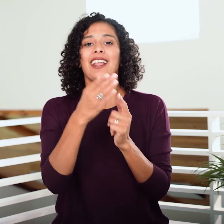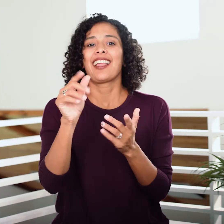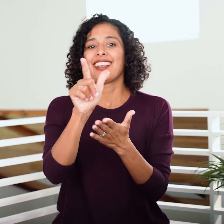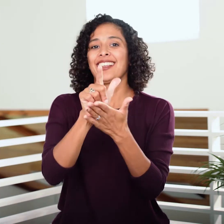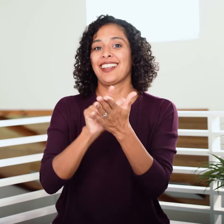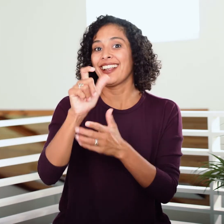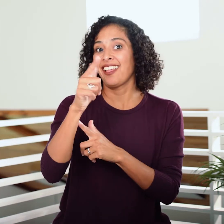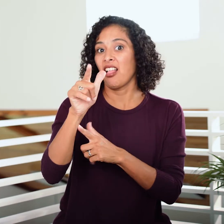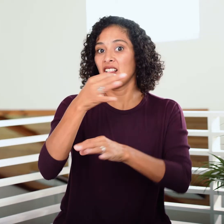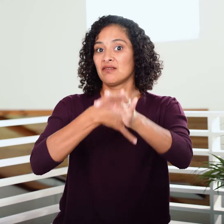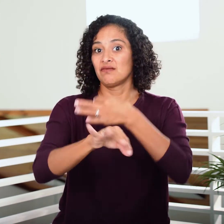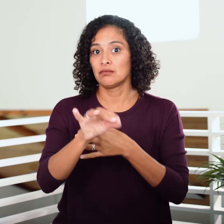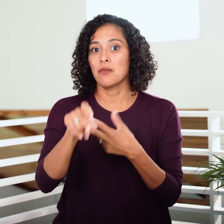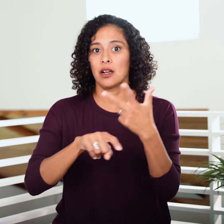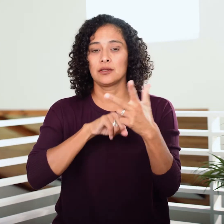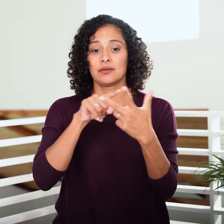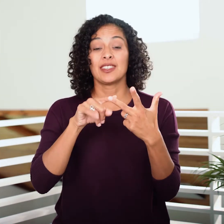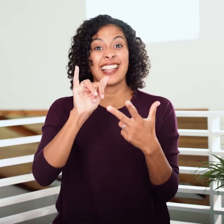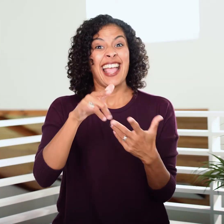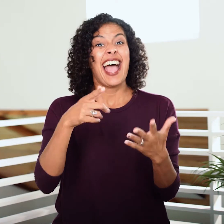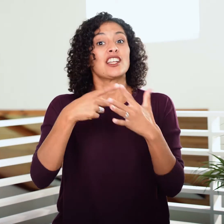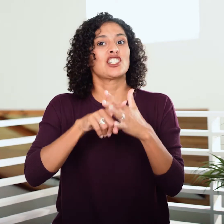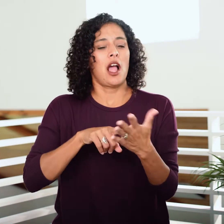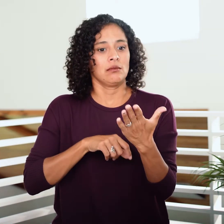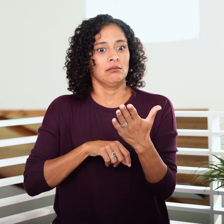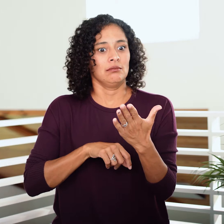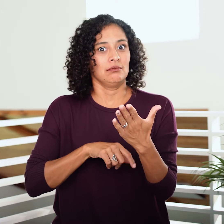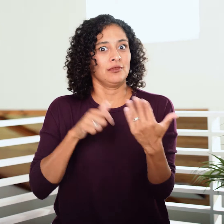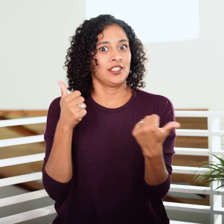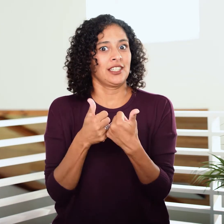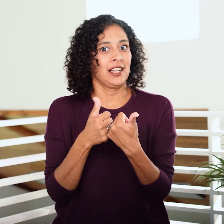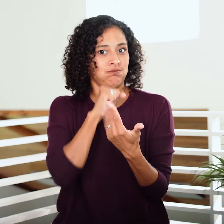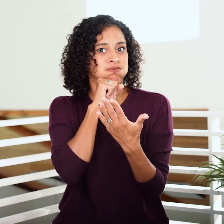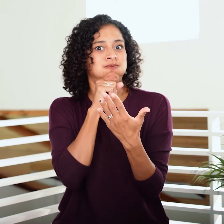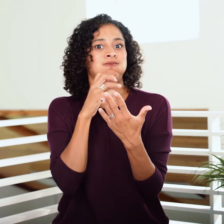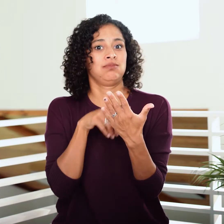and legal restitution accordingly. Then we hit a challenging section.